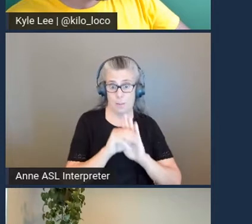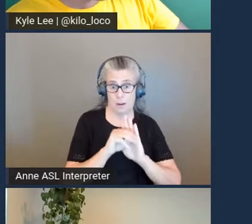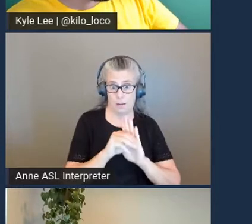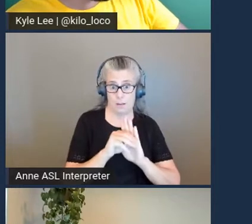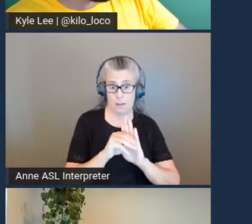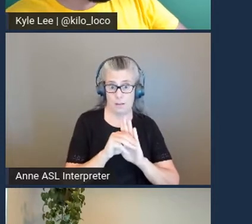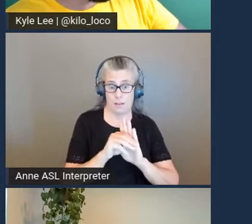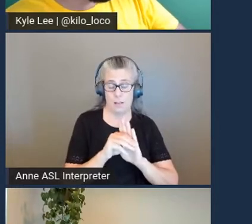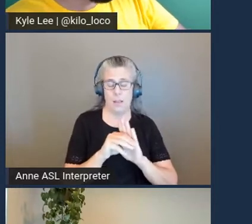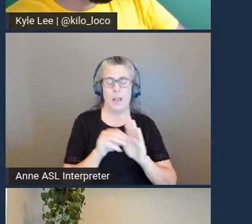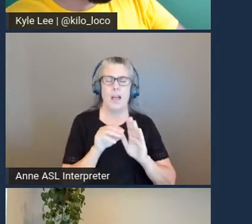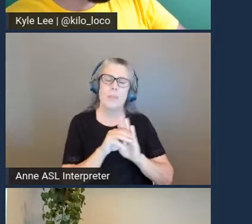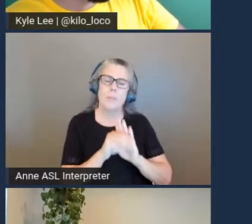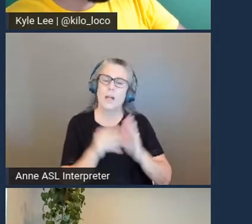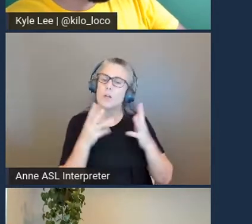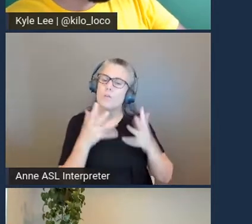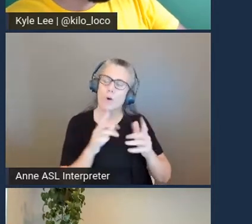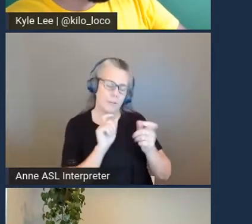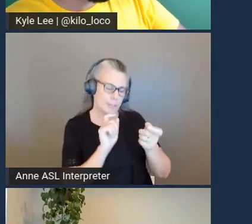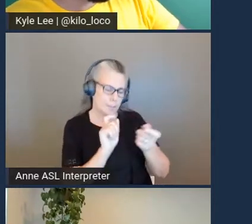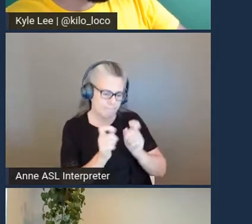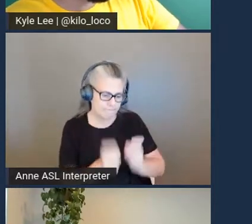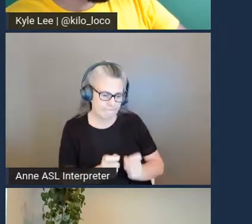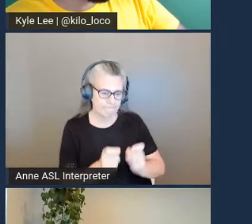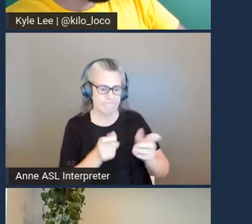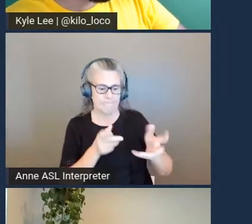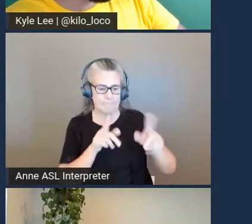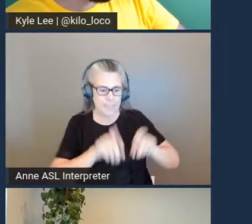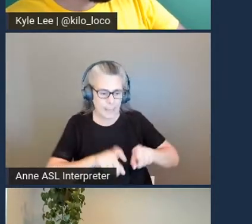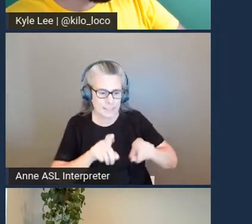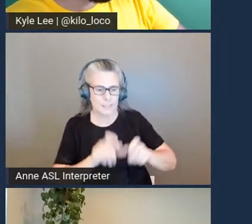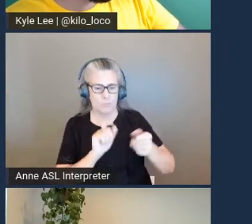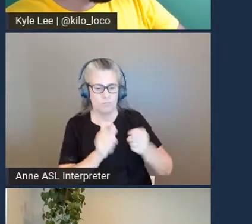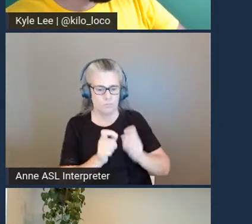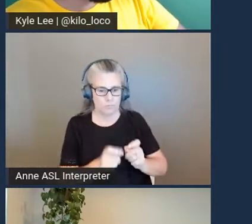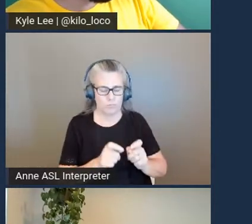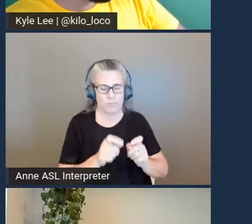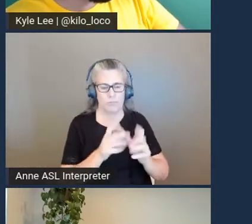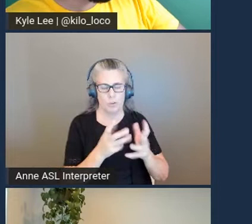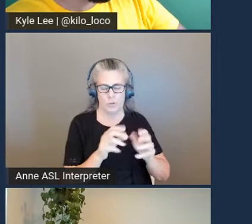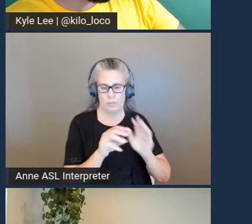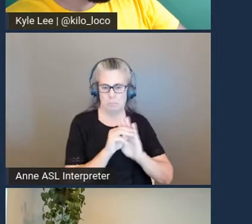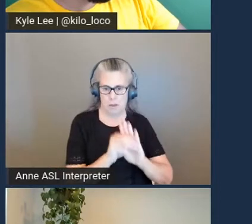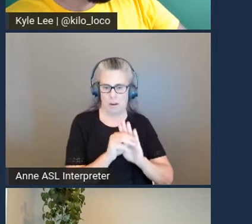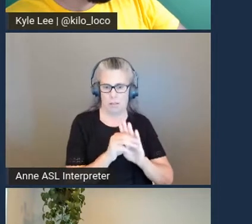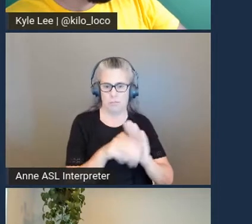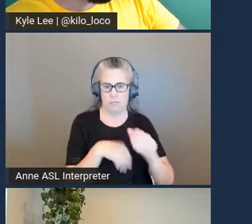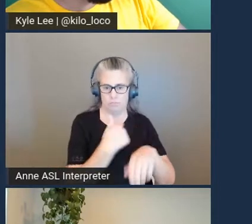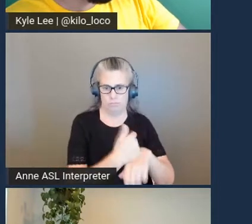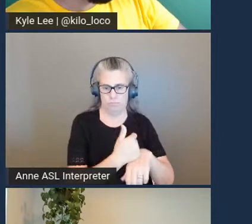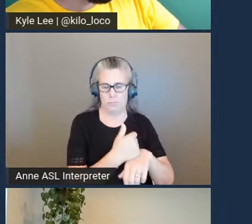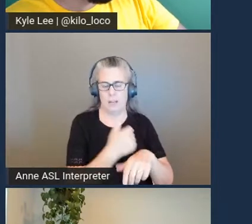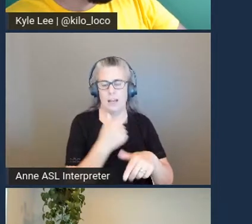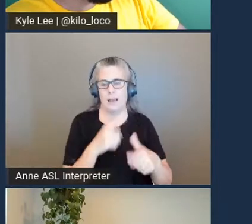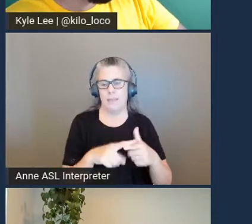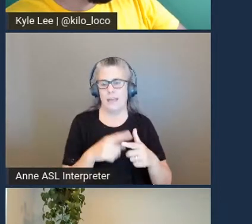then, it's ready to go. And so you're creating a SageMaker model artifact which has links to the both the model